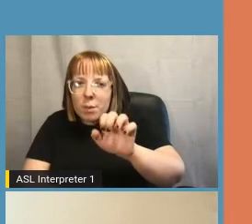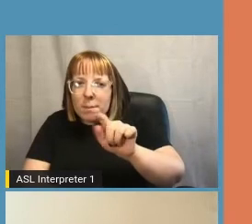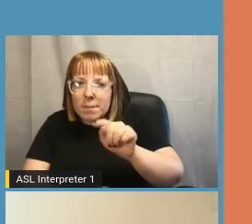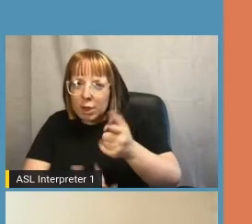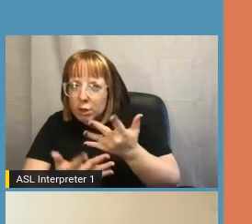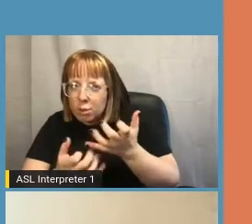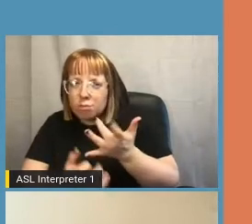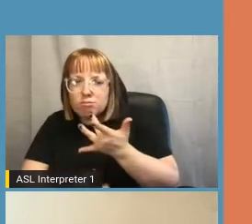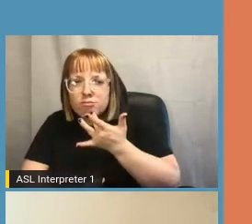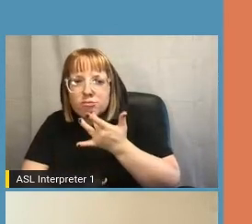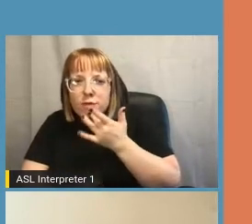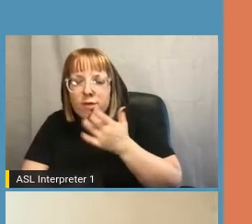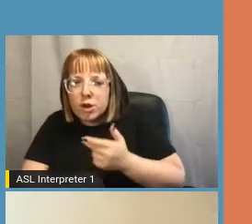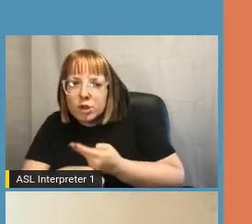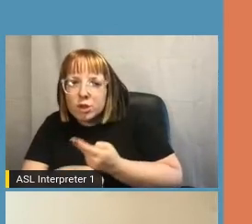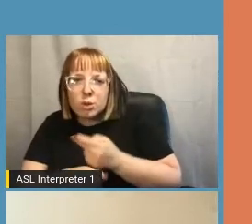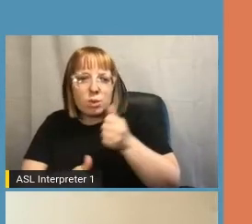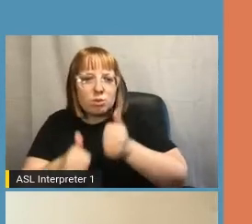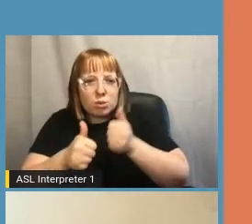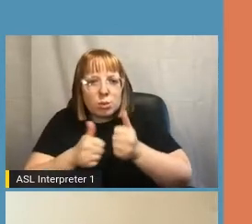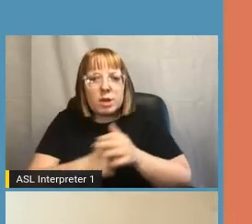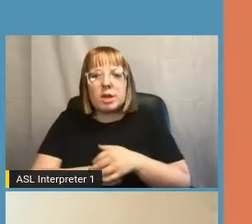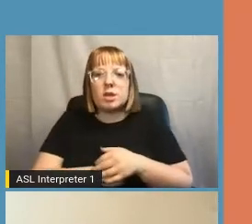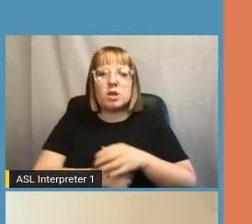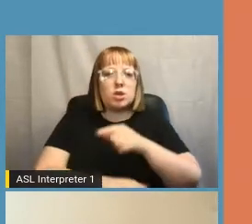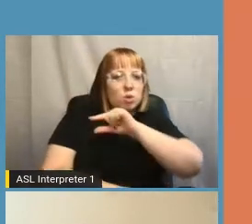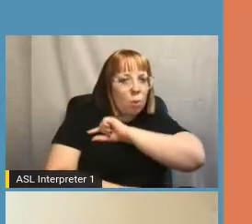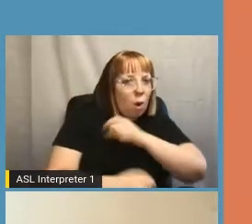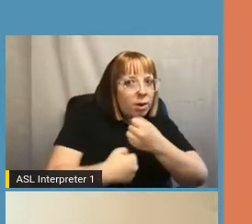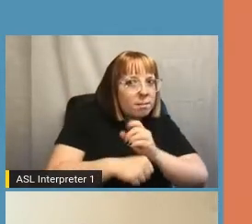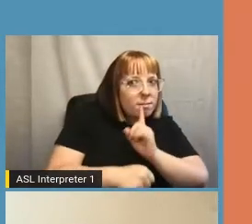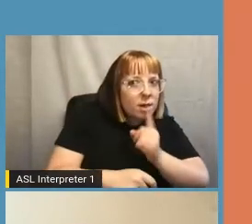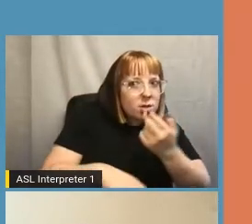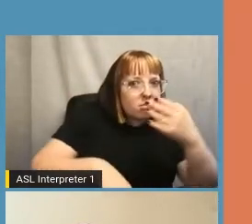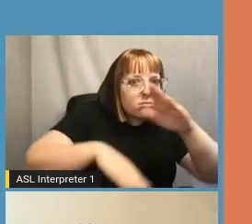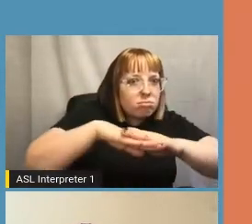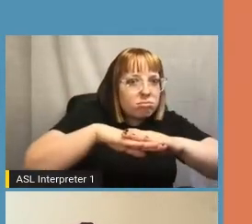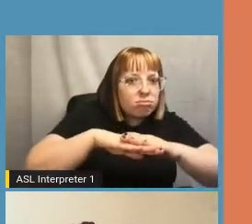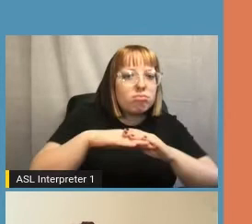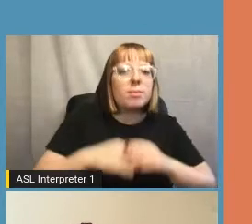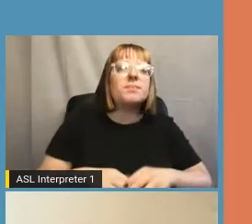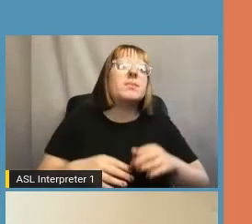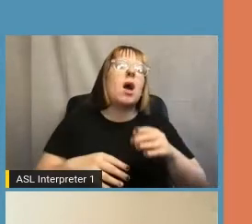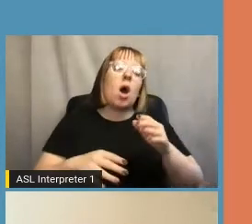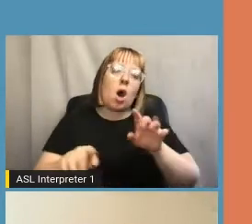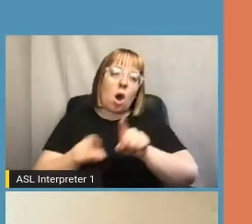be in terms of resolution for example um and then creating the layout for the space um either you